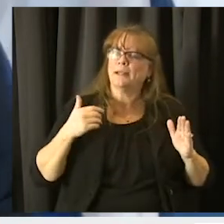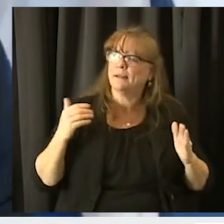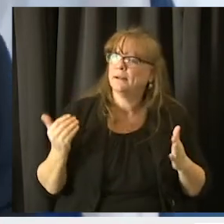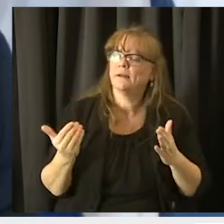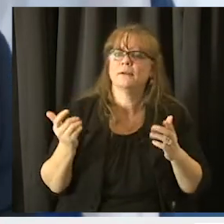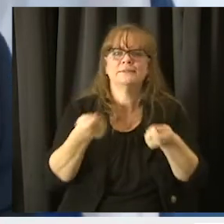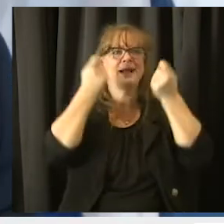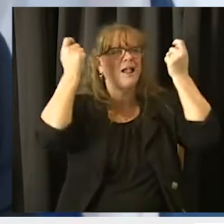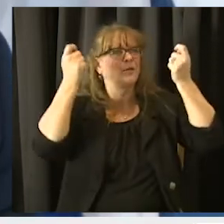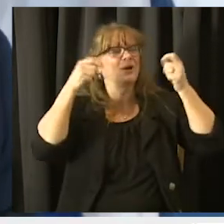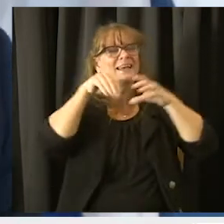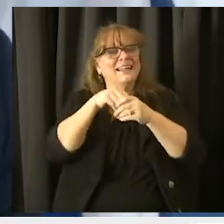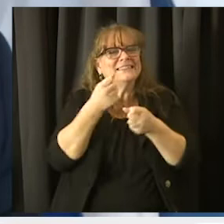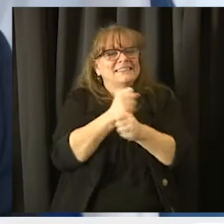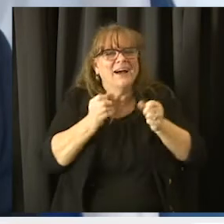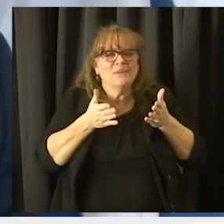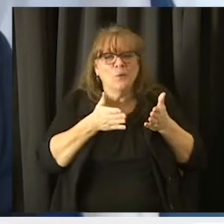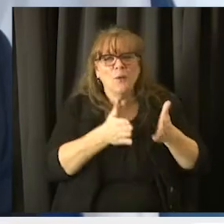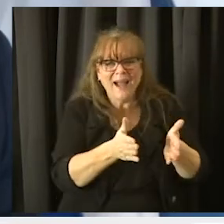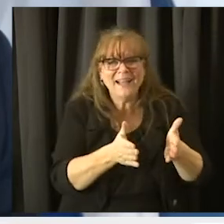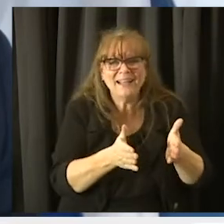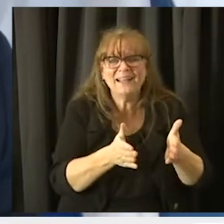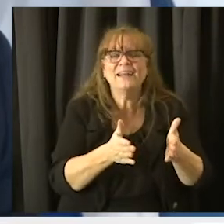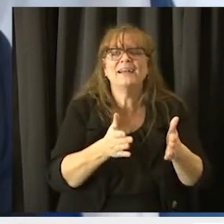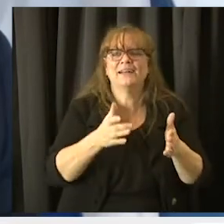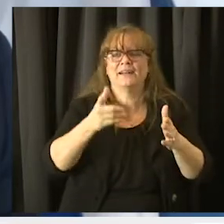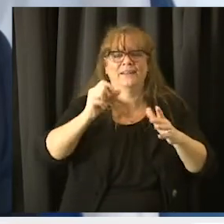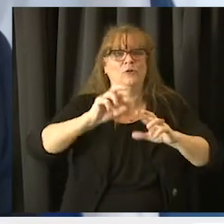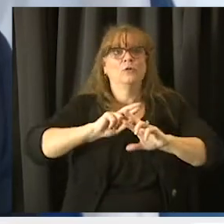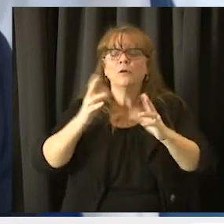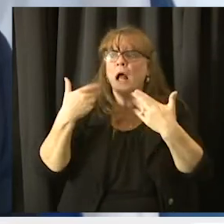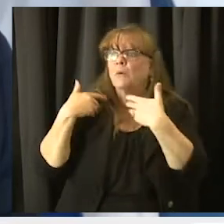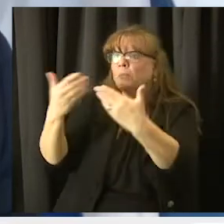hi uh this is aaron prater with the gazette in colorado springs and denver